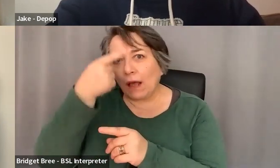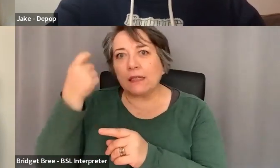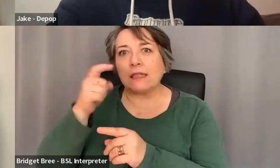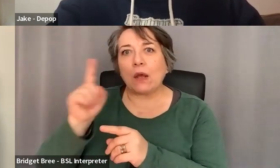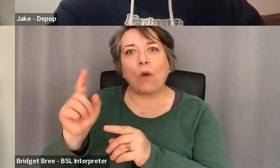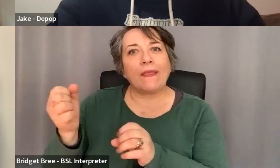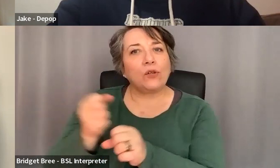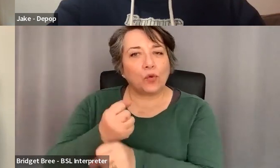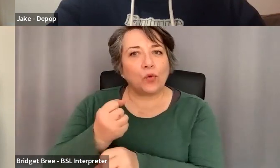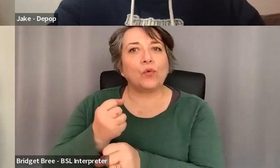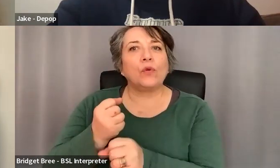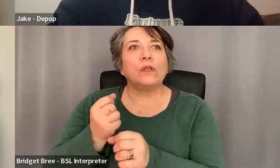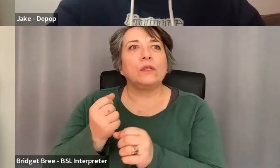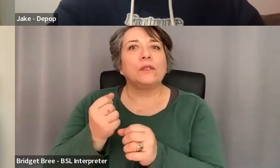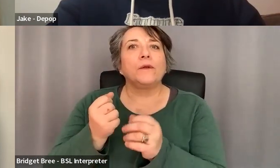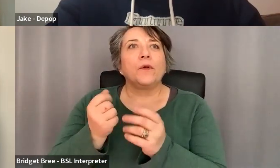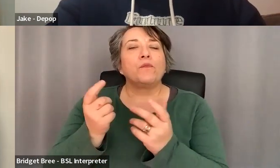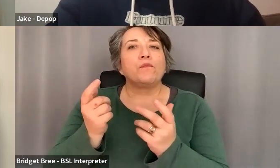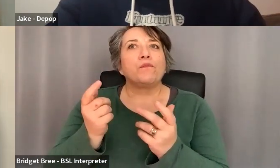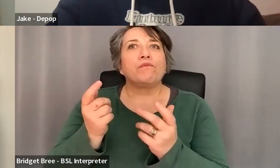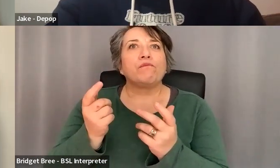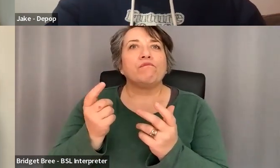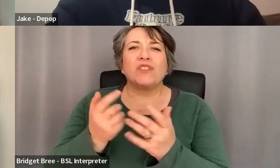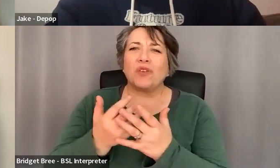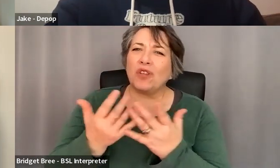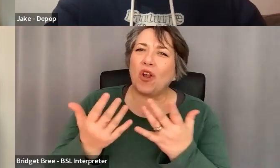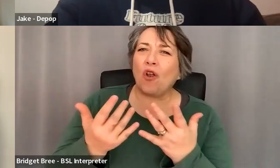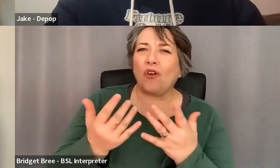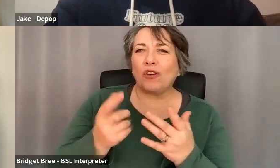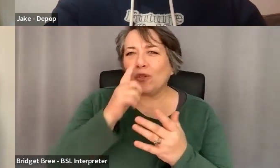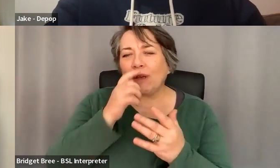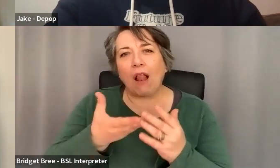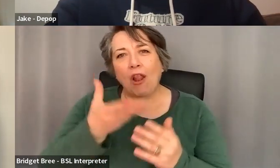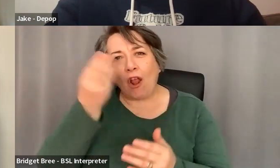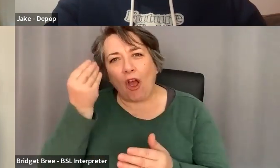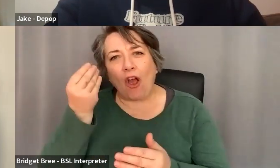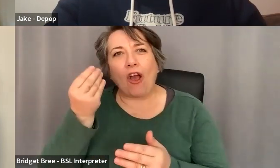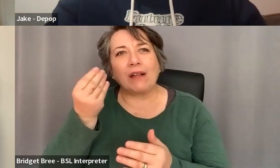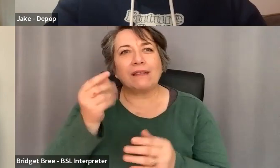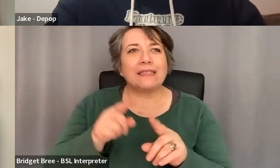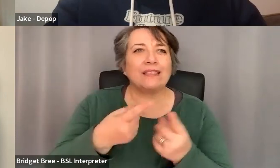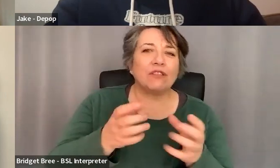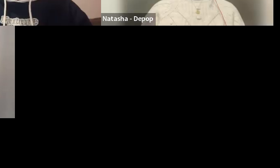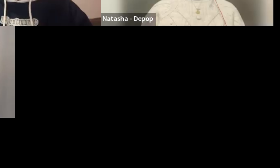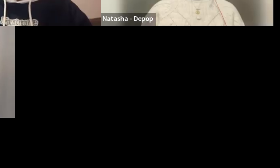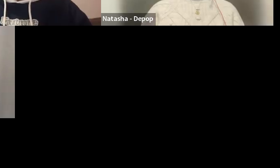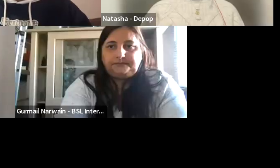business and what they do. And so lots of opportunity to learn about the different teams and how we operate. A lot of opportunity to learn about the different teams and how they operate. We have a weekly huddle on a Monday. The whole company is invited to that.